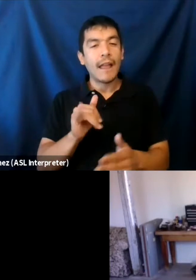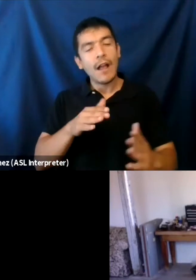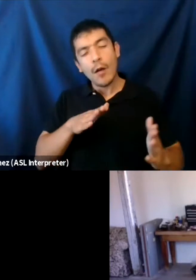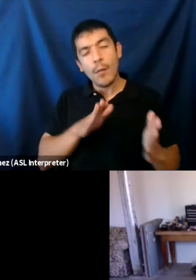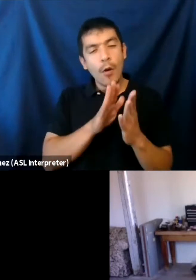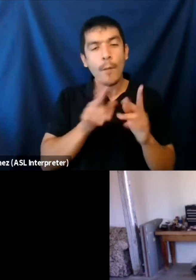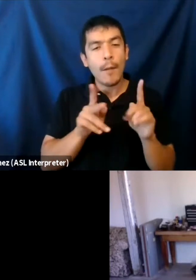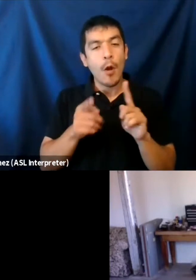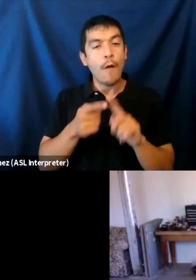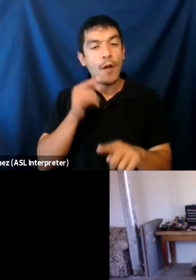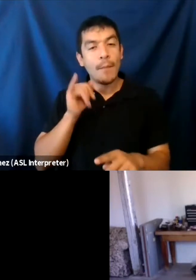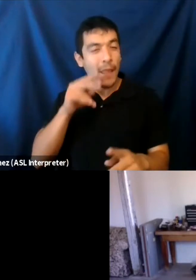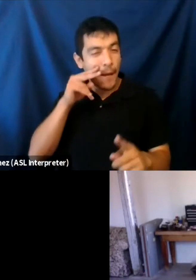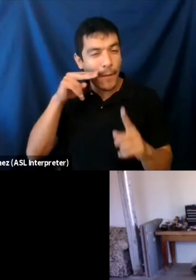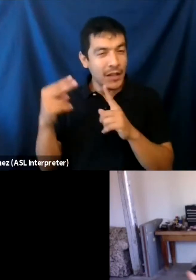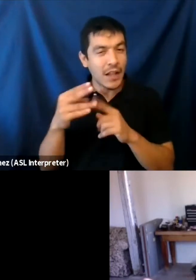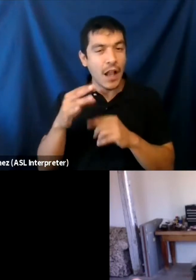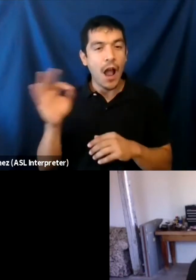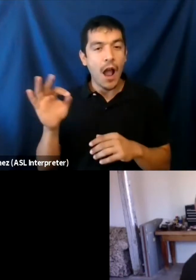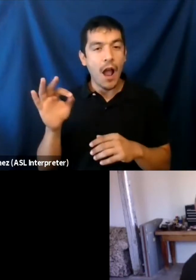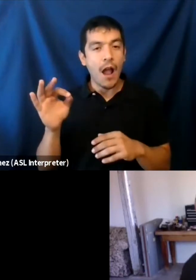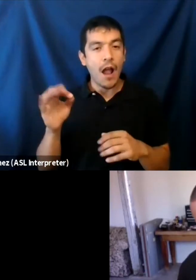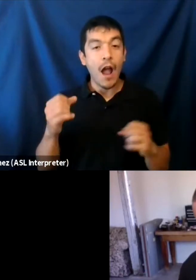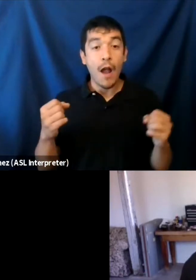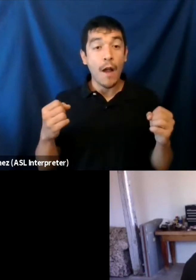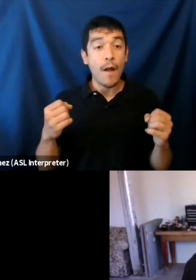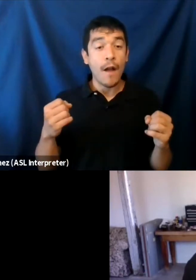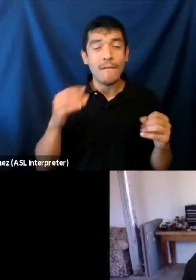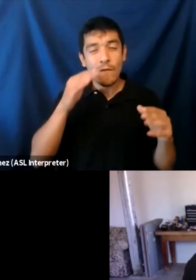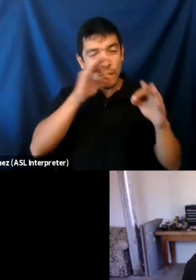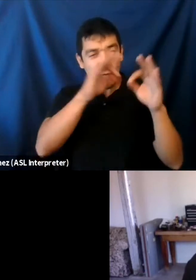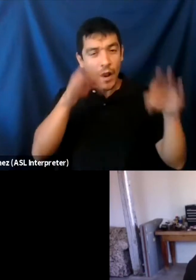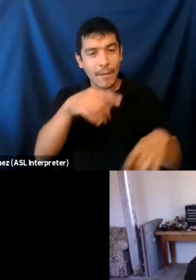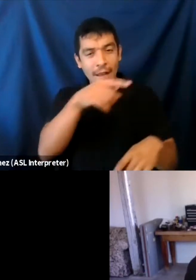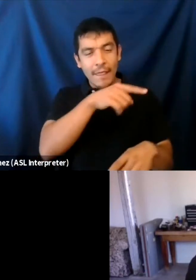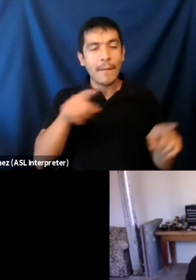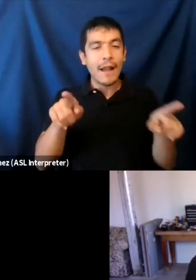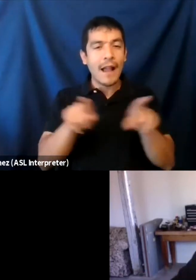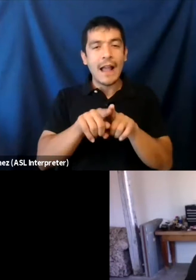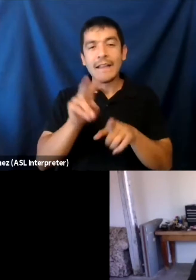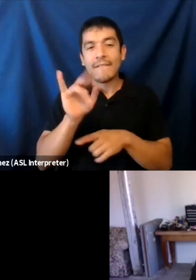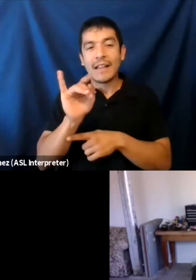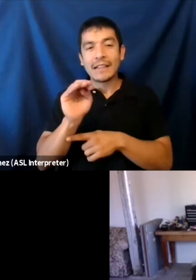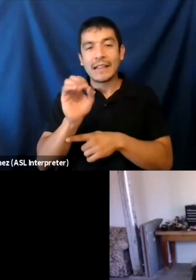from the perspective of framing them as victims, 'cause there's so many other stories